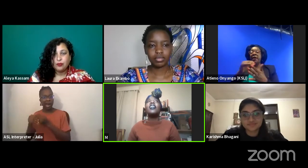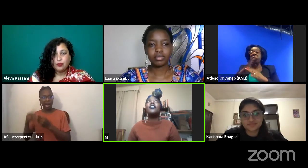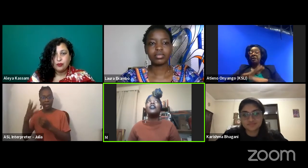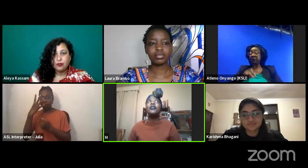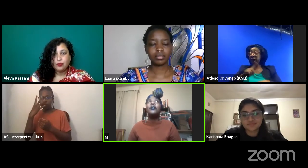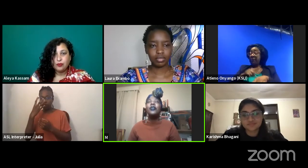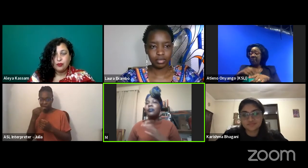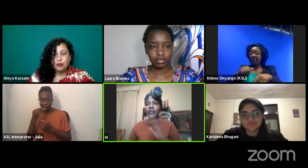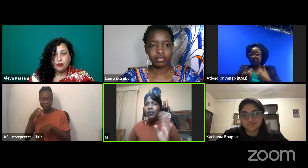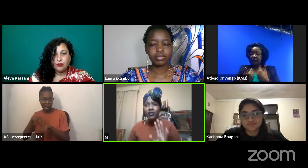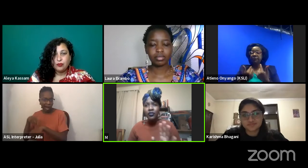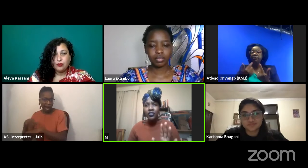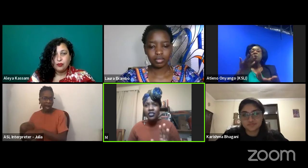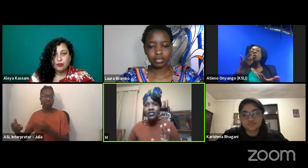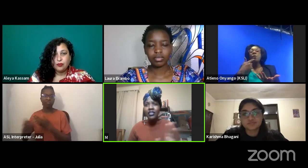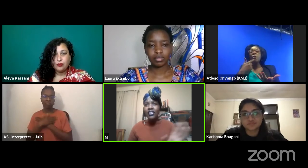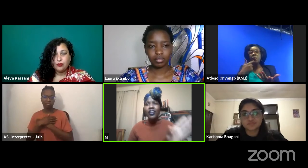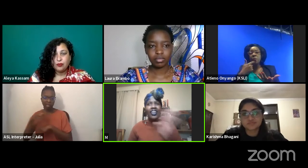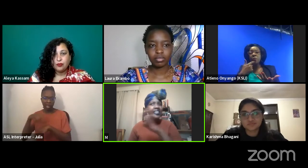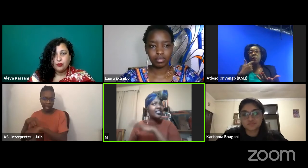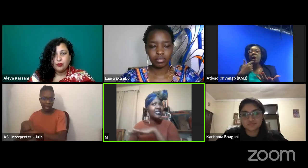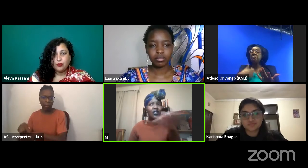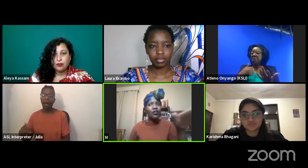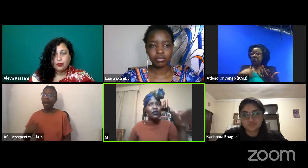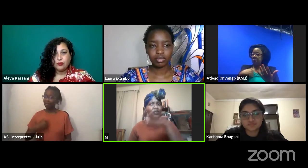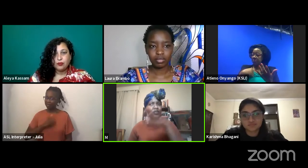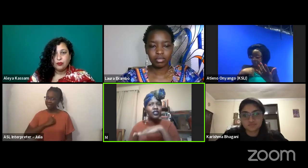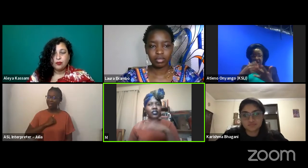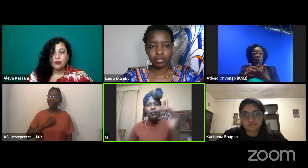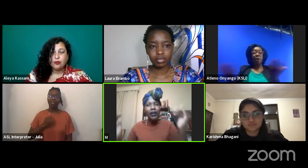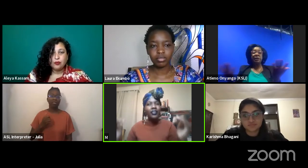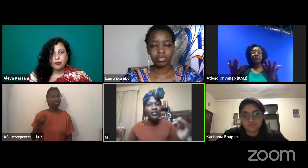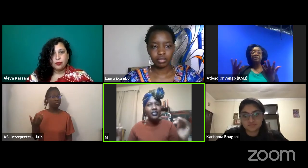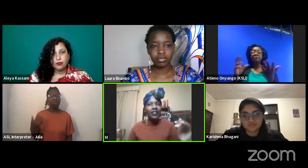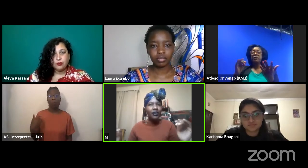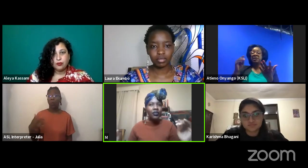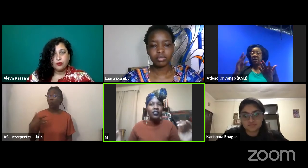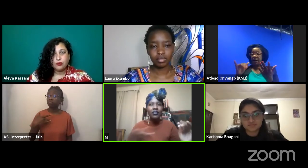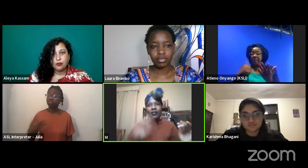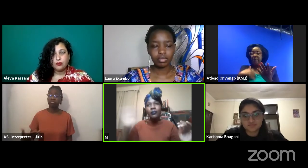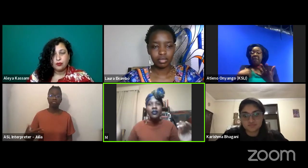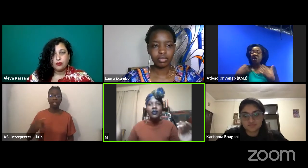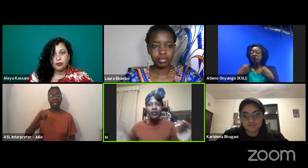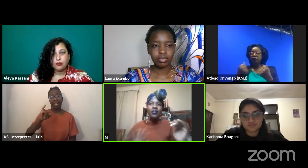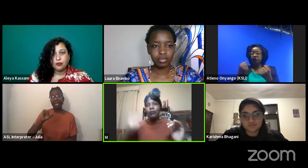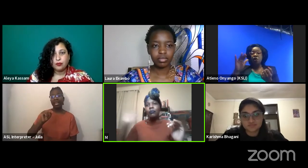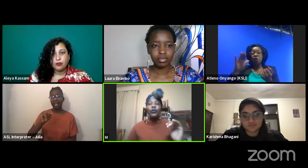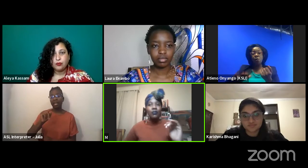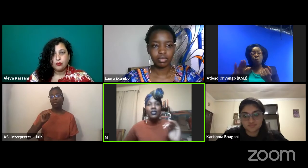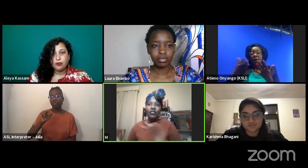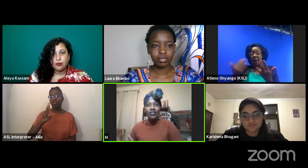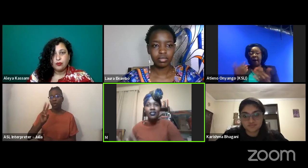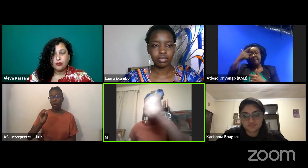like, "Oh, I'm deeply introverted." Like on any scale of introversion, my energy is kinda low now 'cause I'm both menstruating